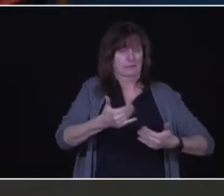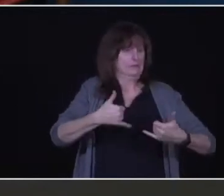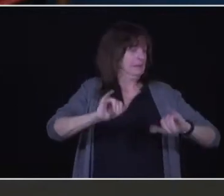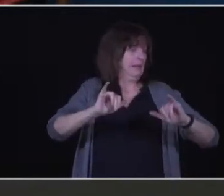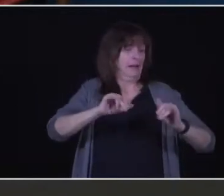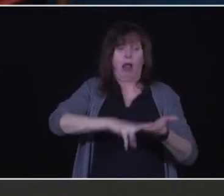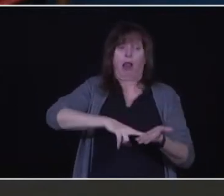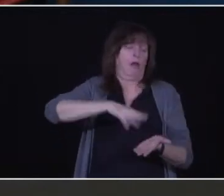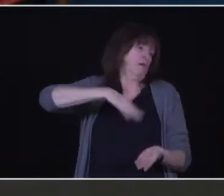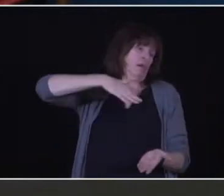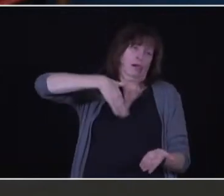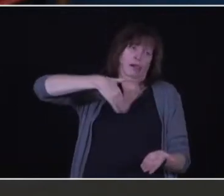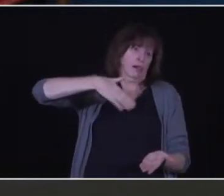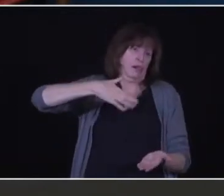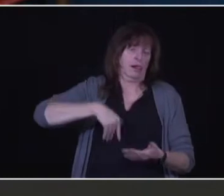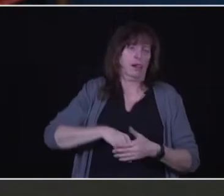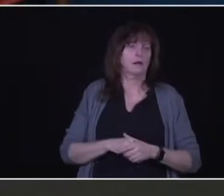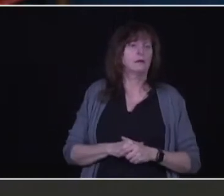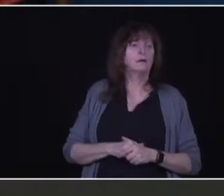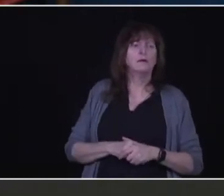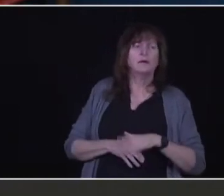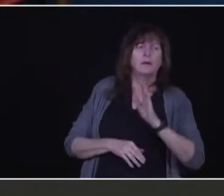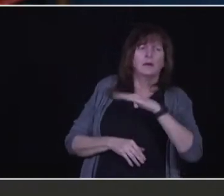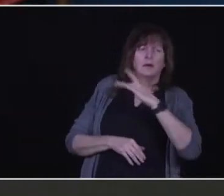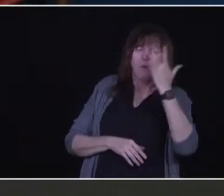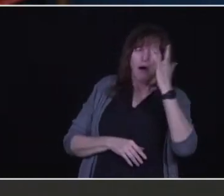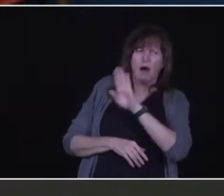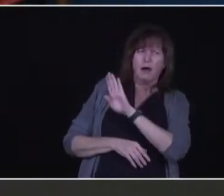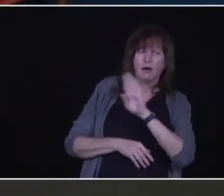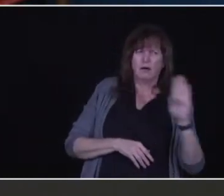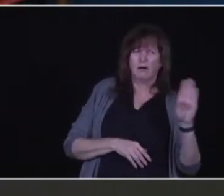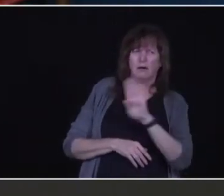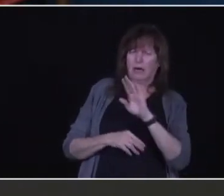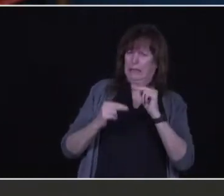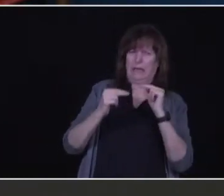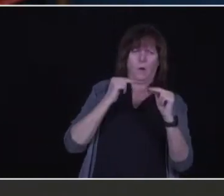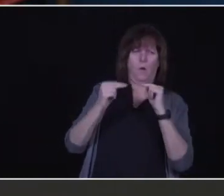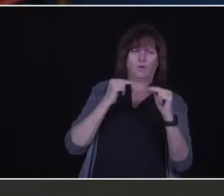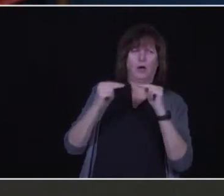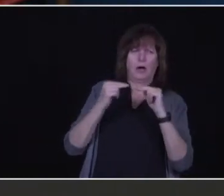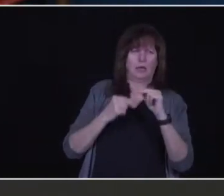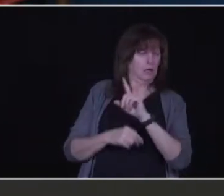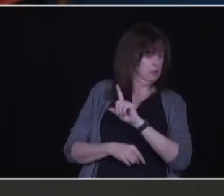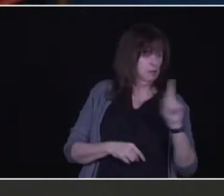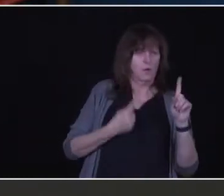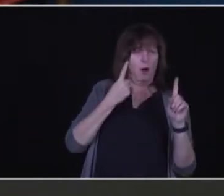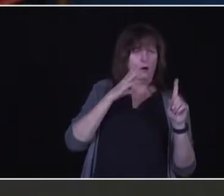affordable housing. But that process is still moving forward. Follow-up? Premier, why would you specifically negotiate